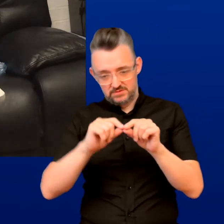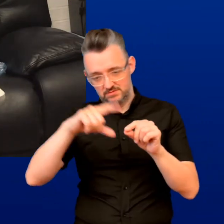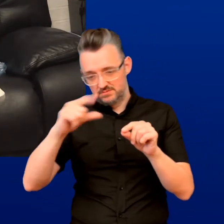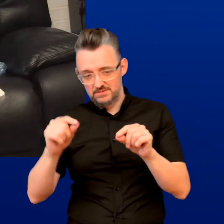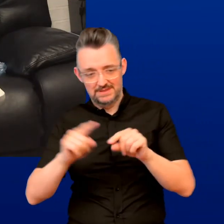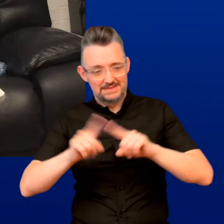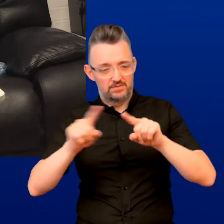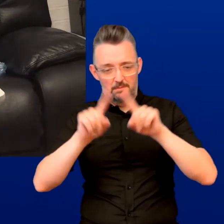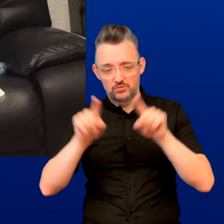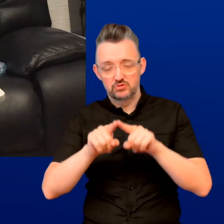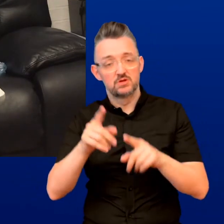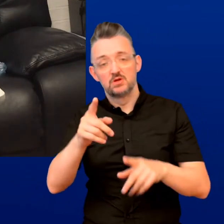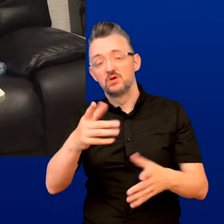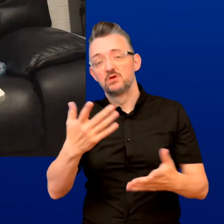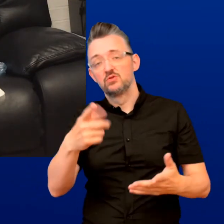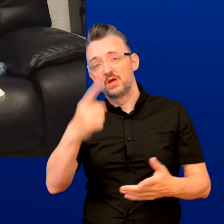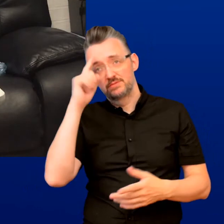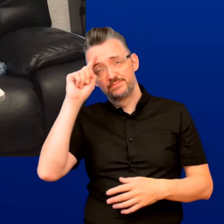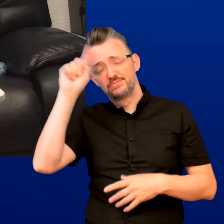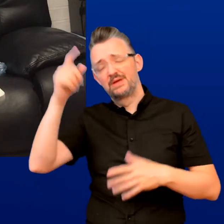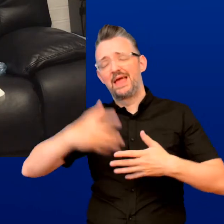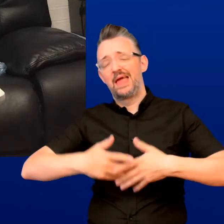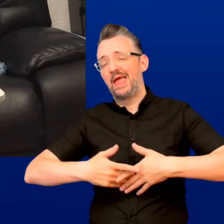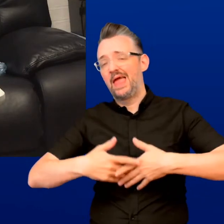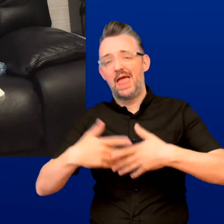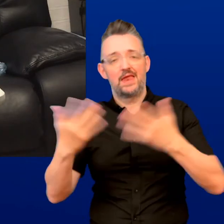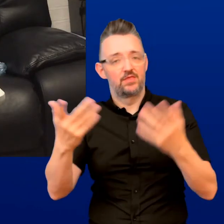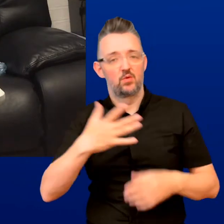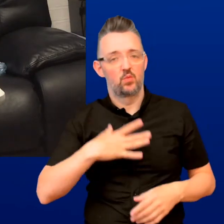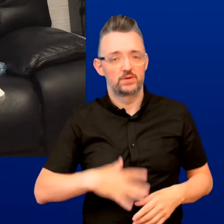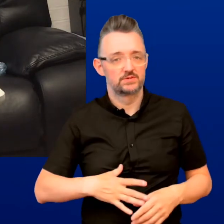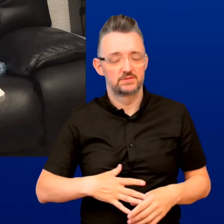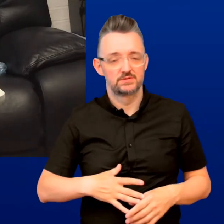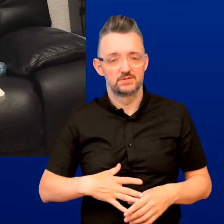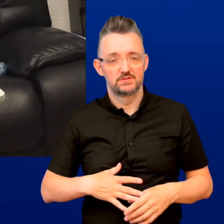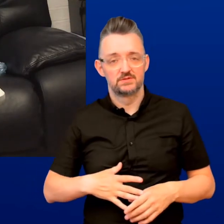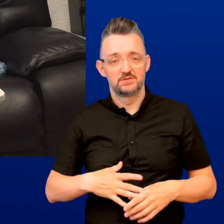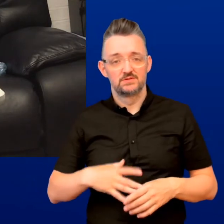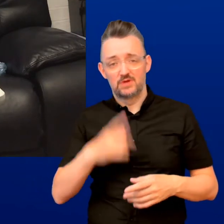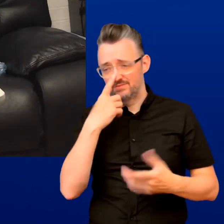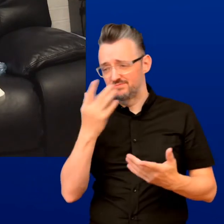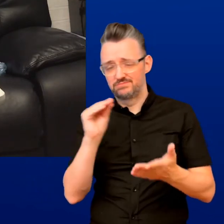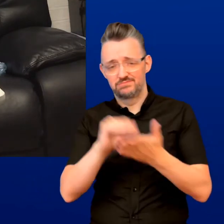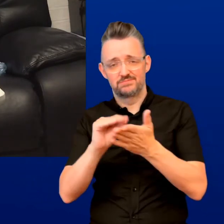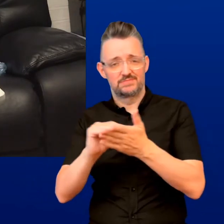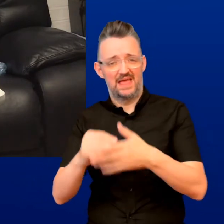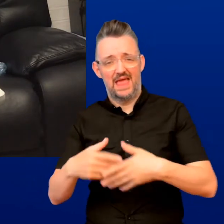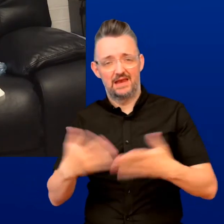end of designs that you can think about.